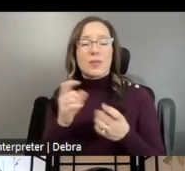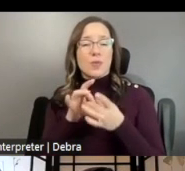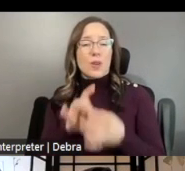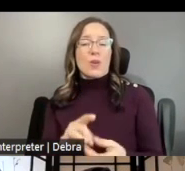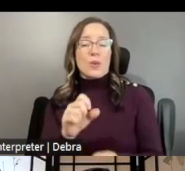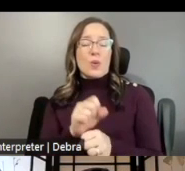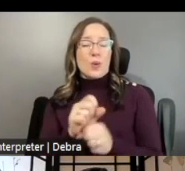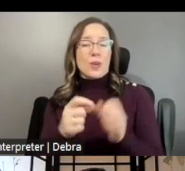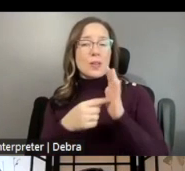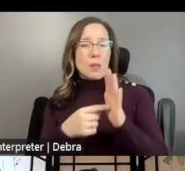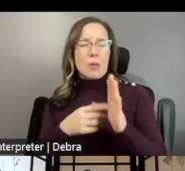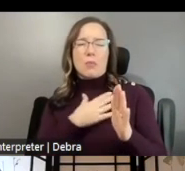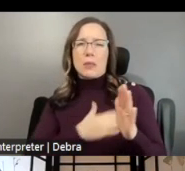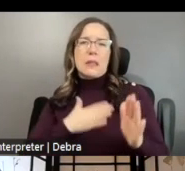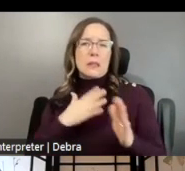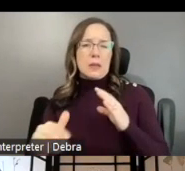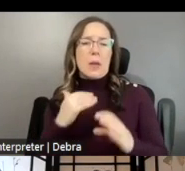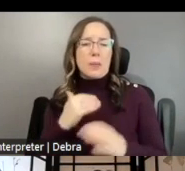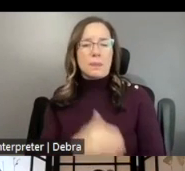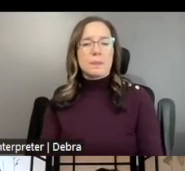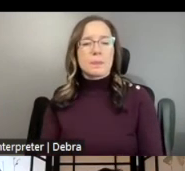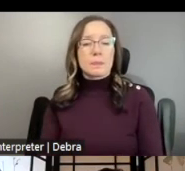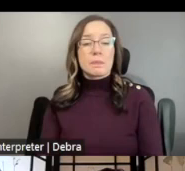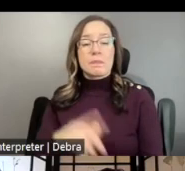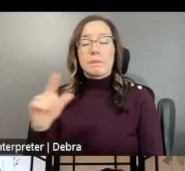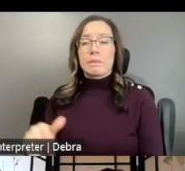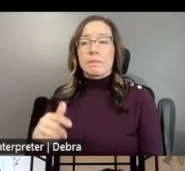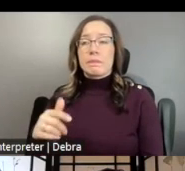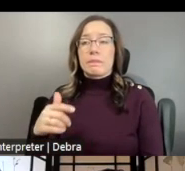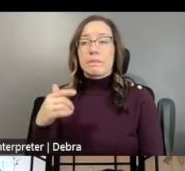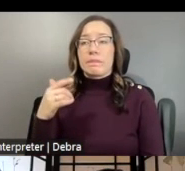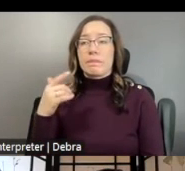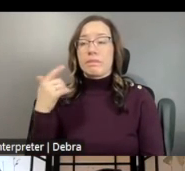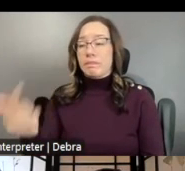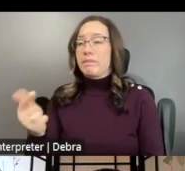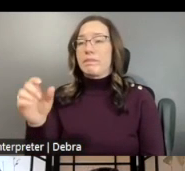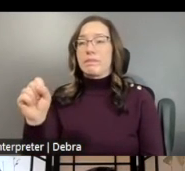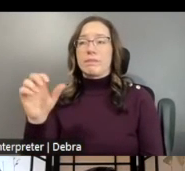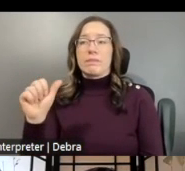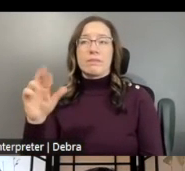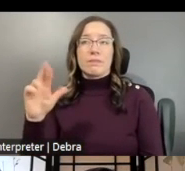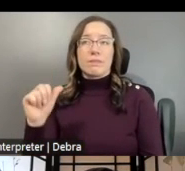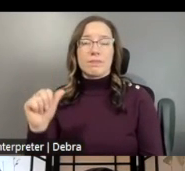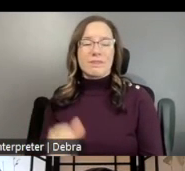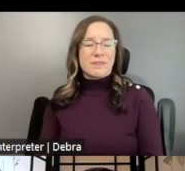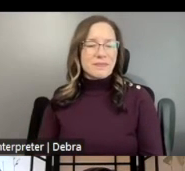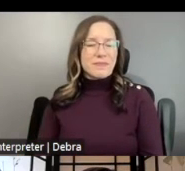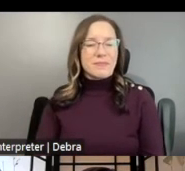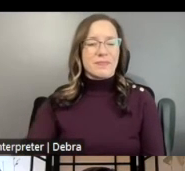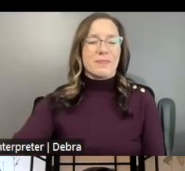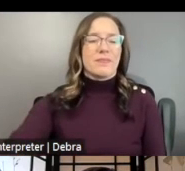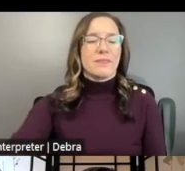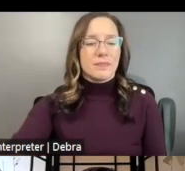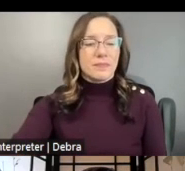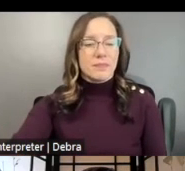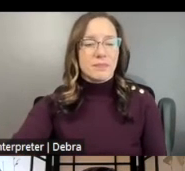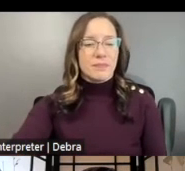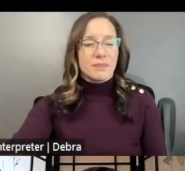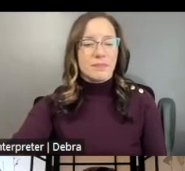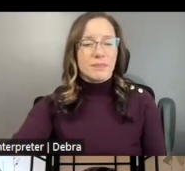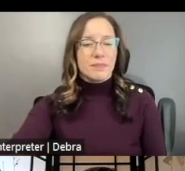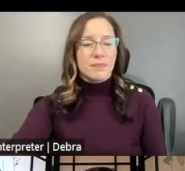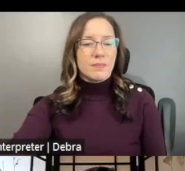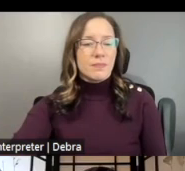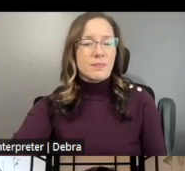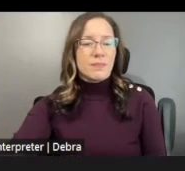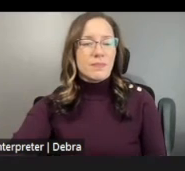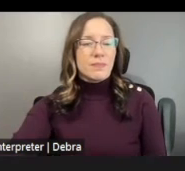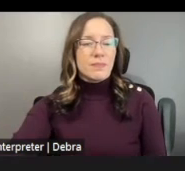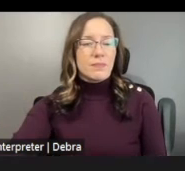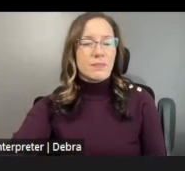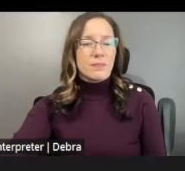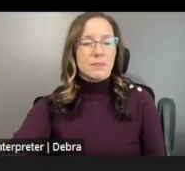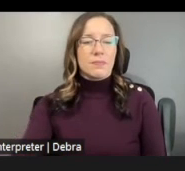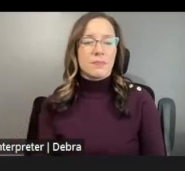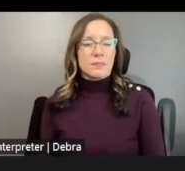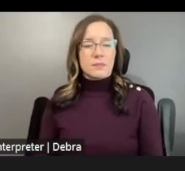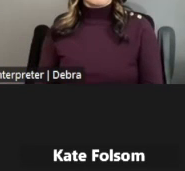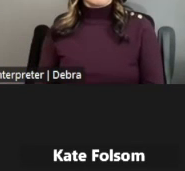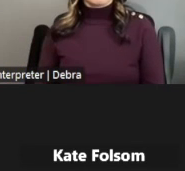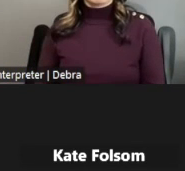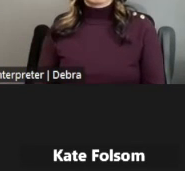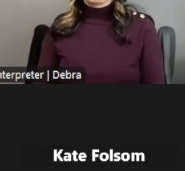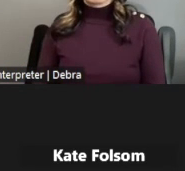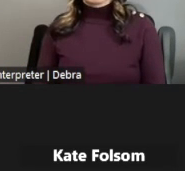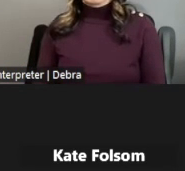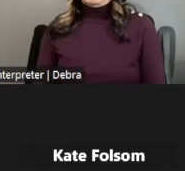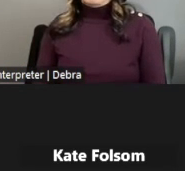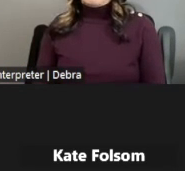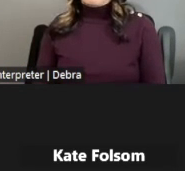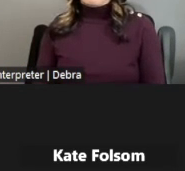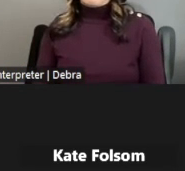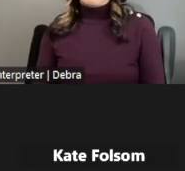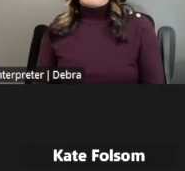PLEASE FEEL FREE TO EMAIL US. AND, FINALLY, I'LL TURN IT BACK, BACK OVER TO SARA. THANK YOU,